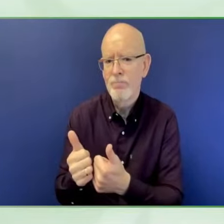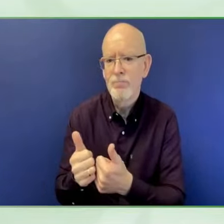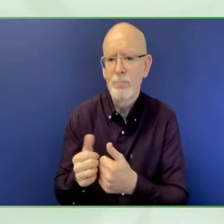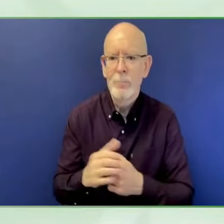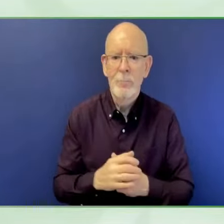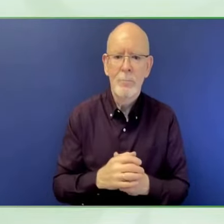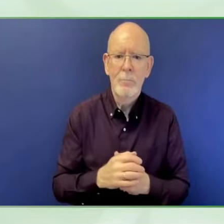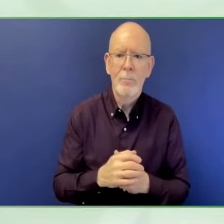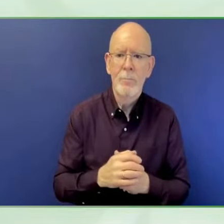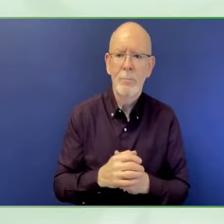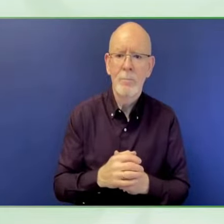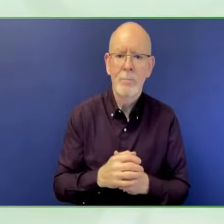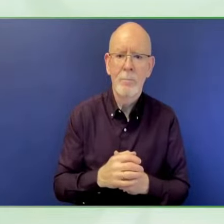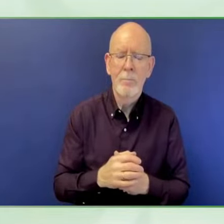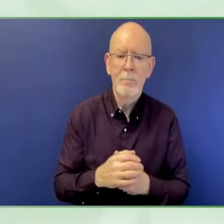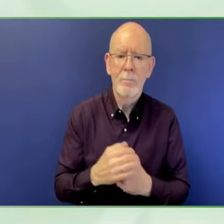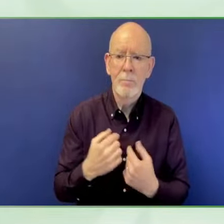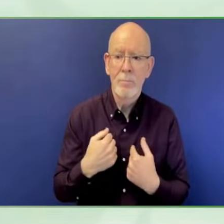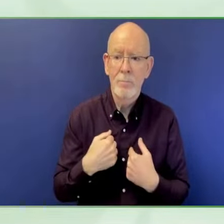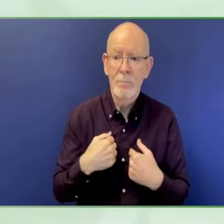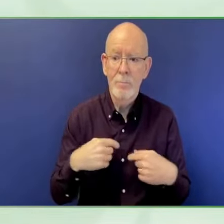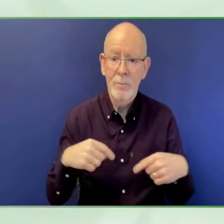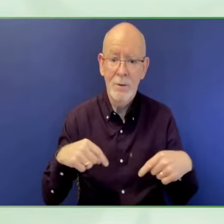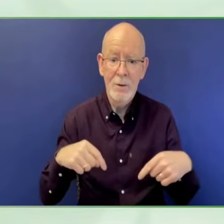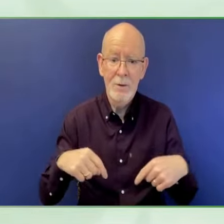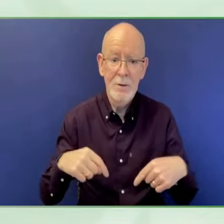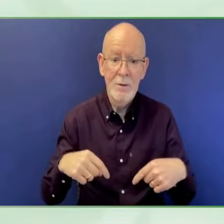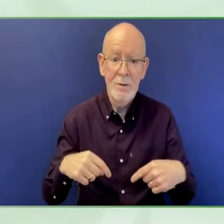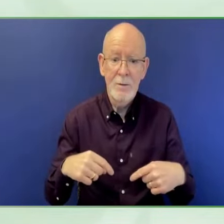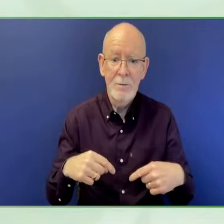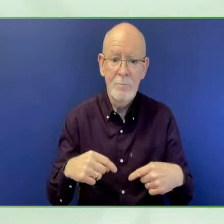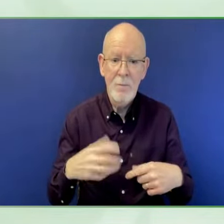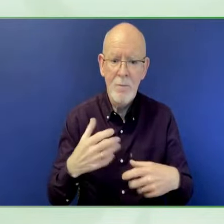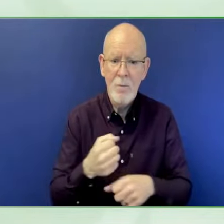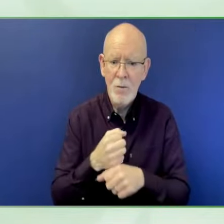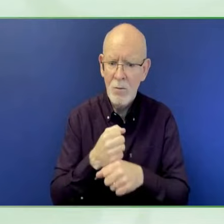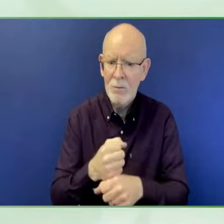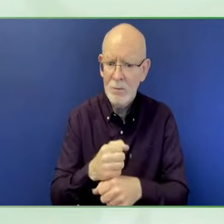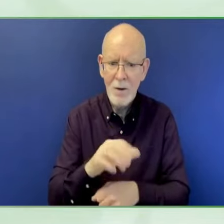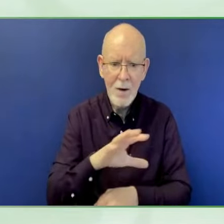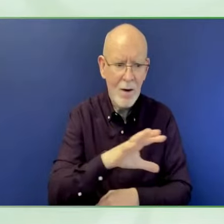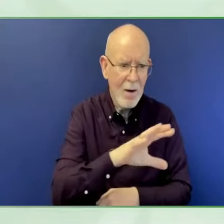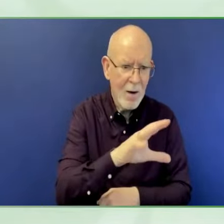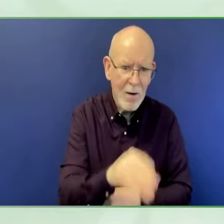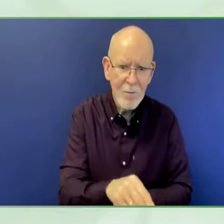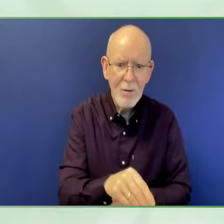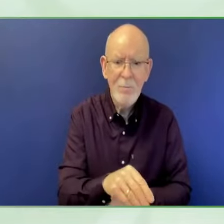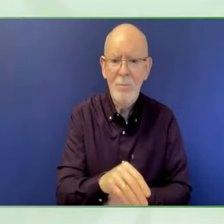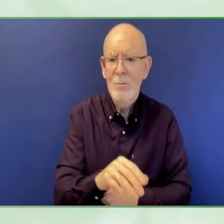We also have people from Western European countries, the US, Canada,